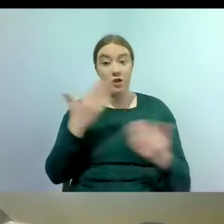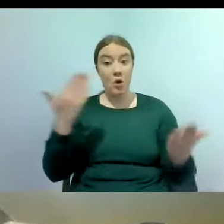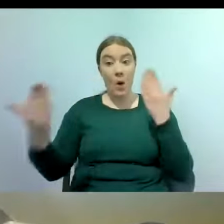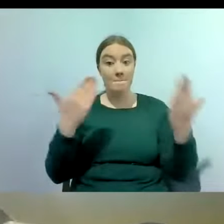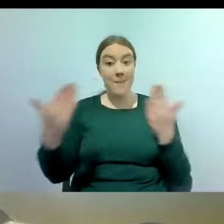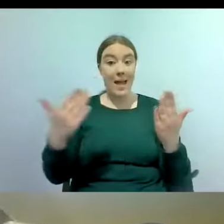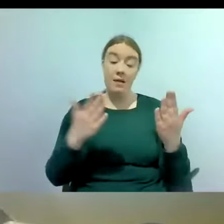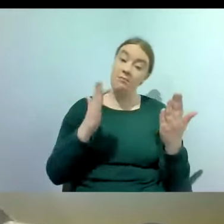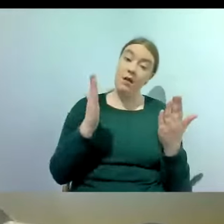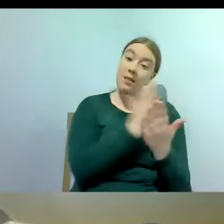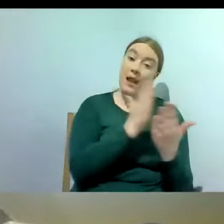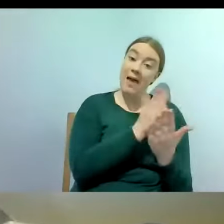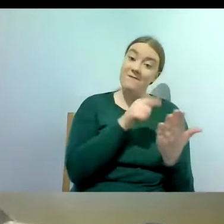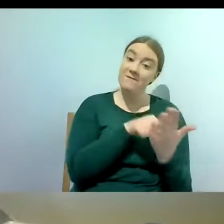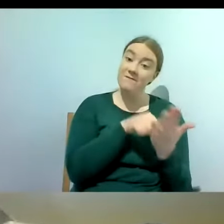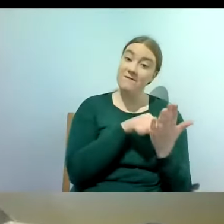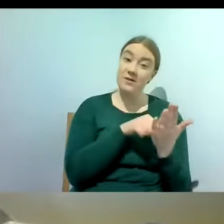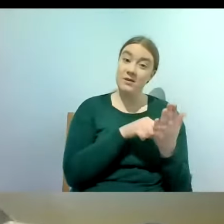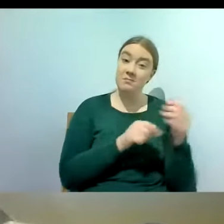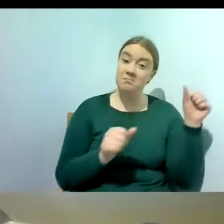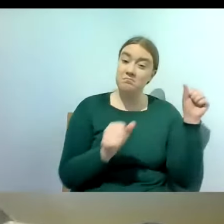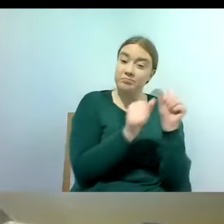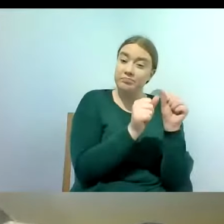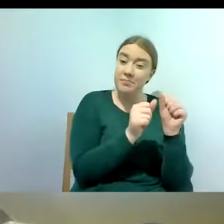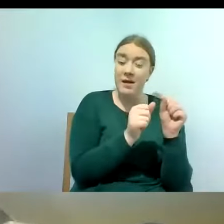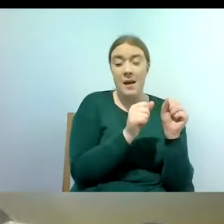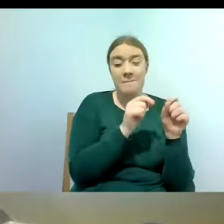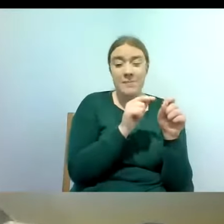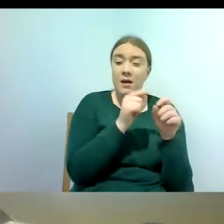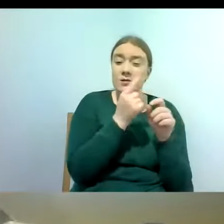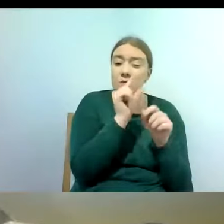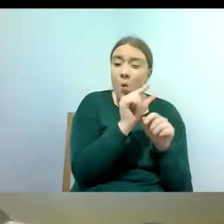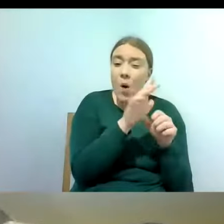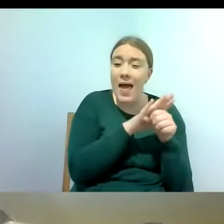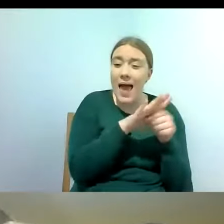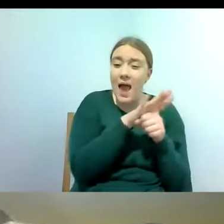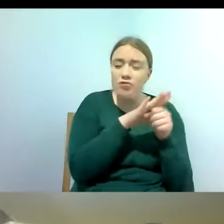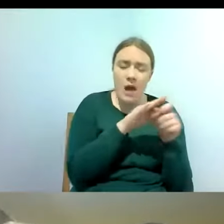the left spends the vast majority of its time in a small area whereas the individual on the right